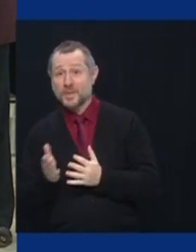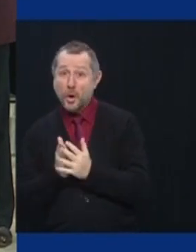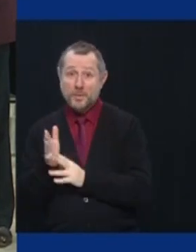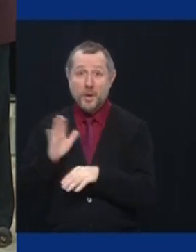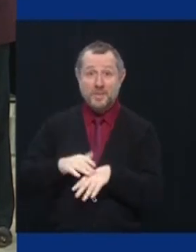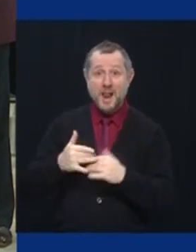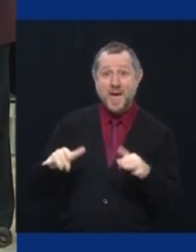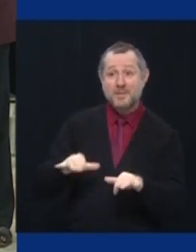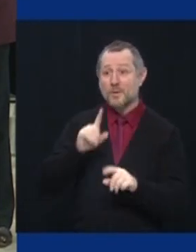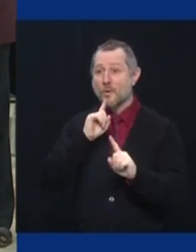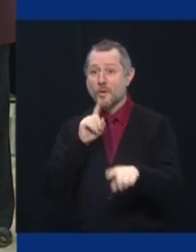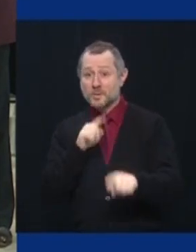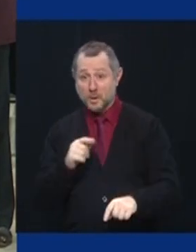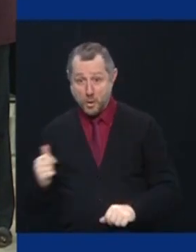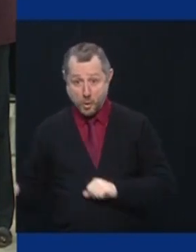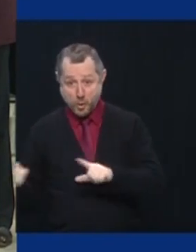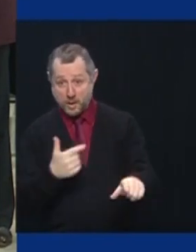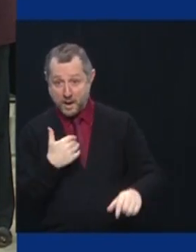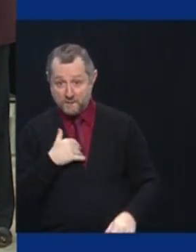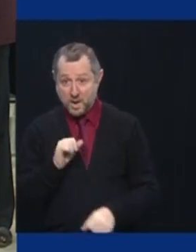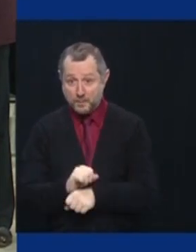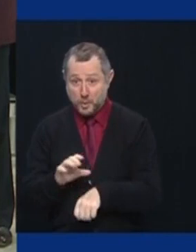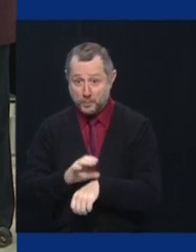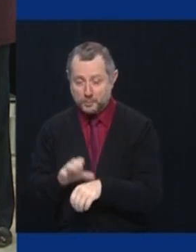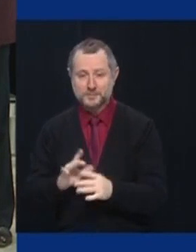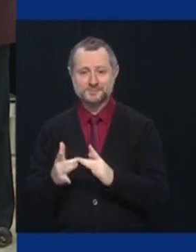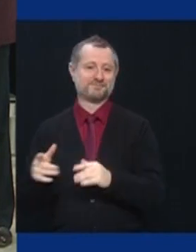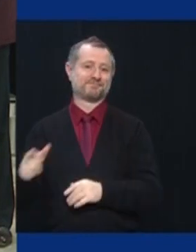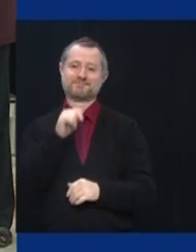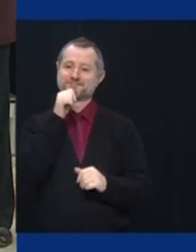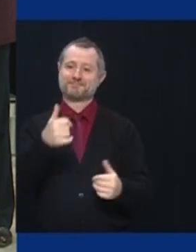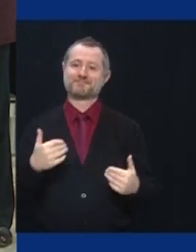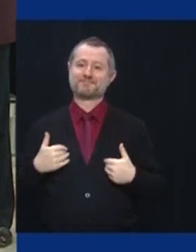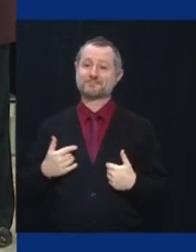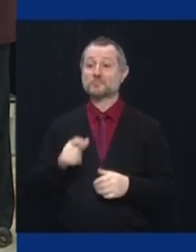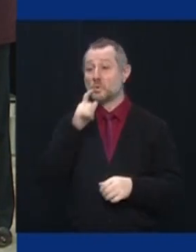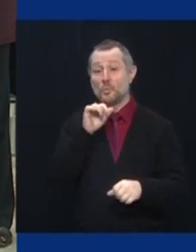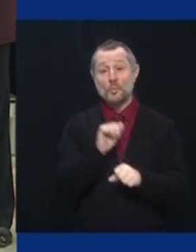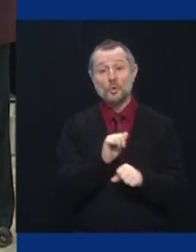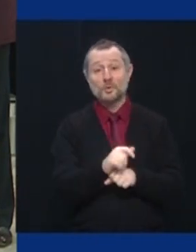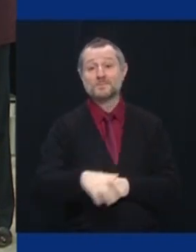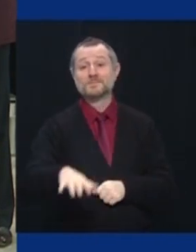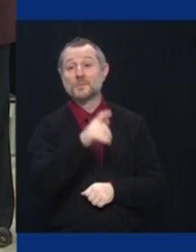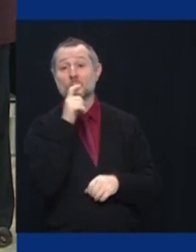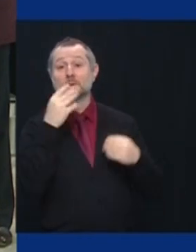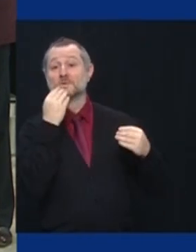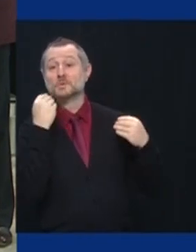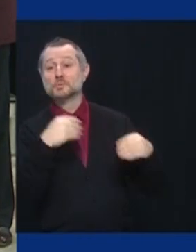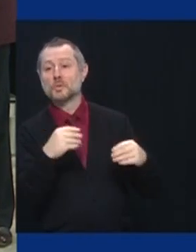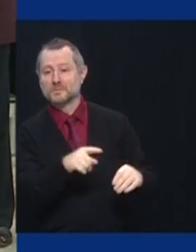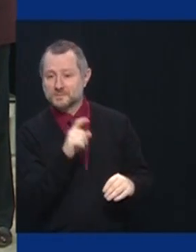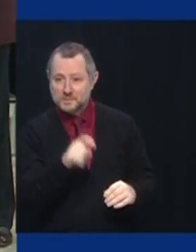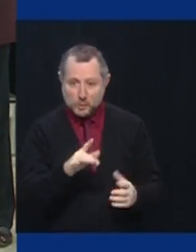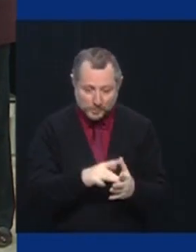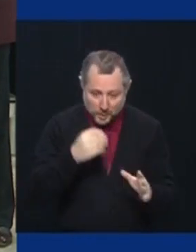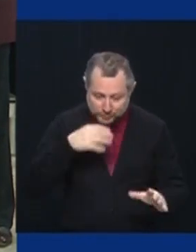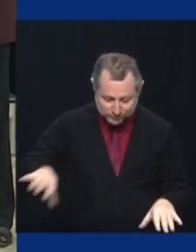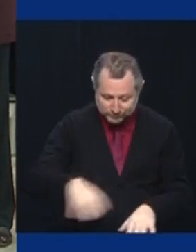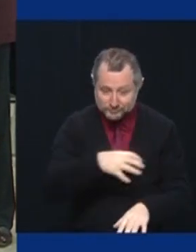SNOWPLOWS. WE LIKE TO SAY WE CAN BUY FOOD ONLINE, BUT NOT EVERYBODY HAS COMPUTER ACCESS.